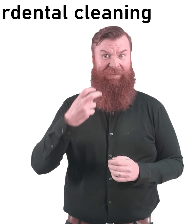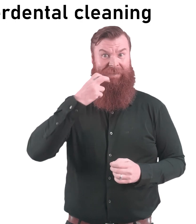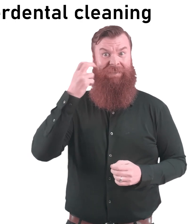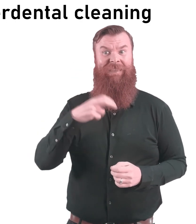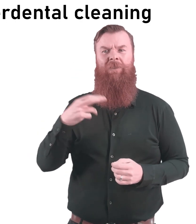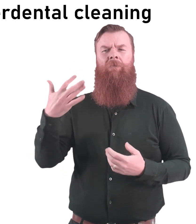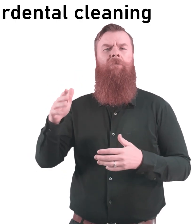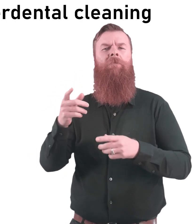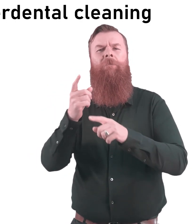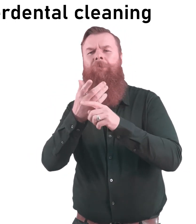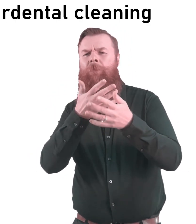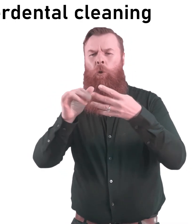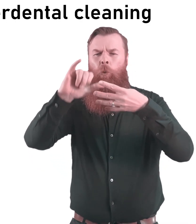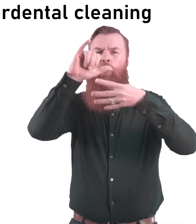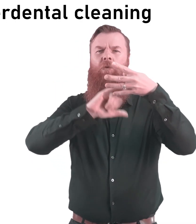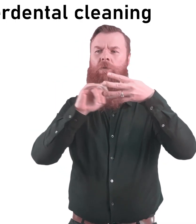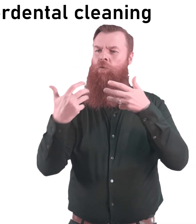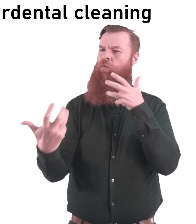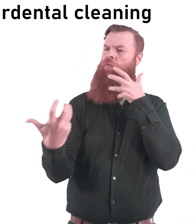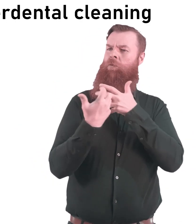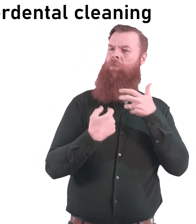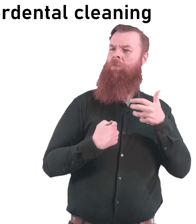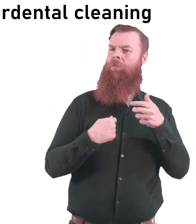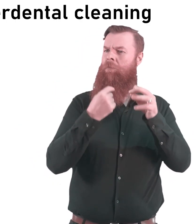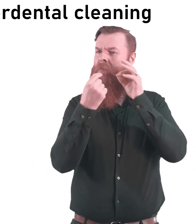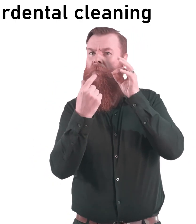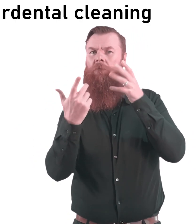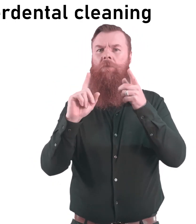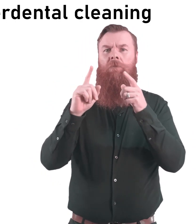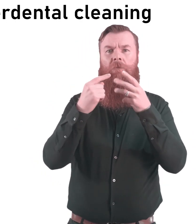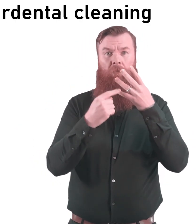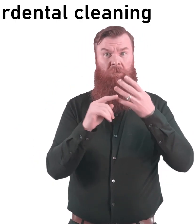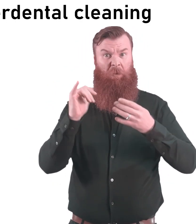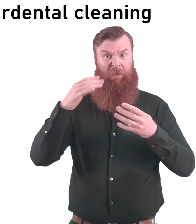Talk to your dentist about the best tools for you to use.